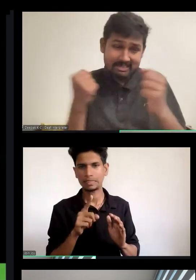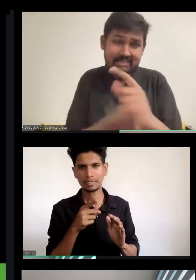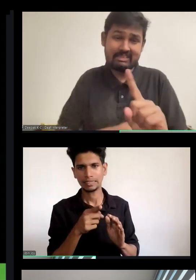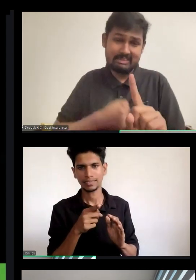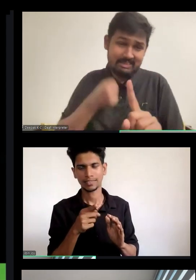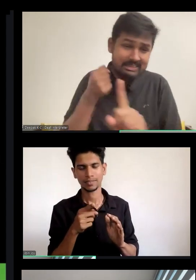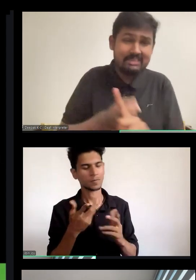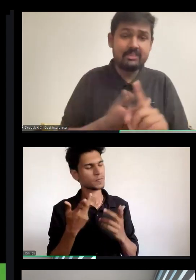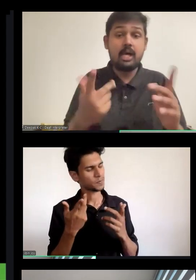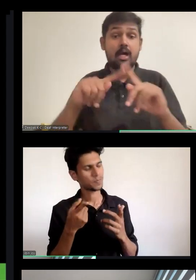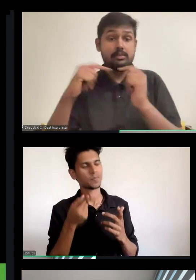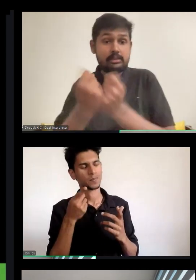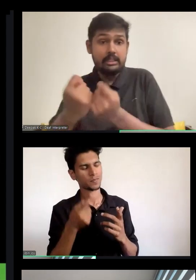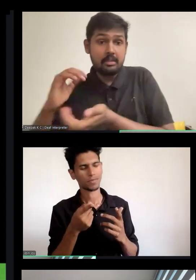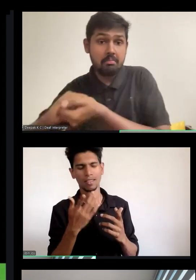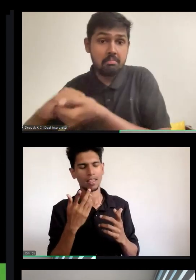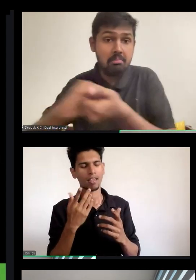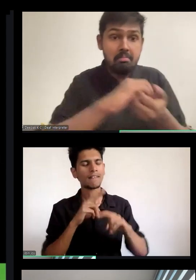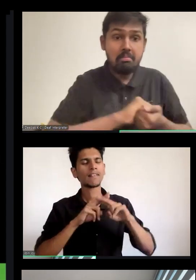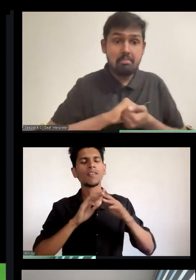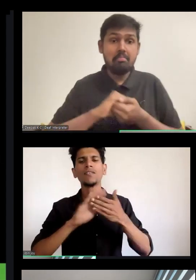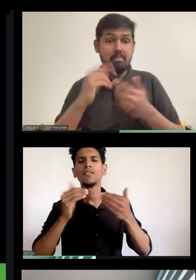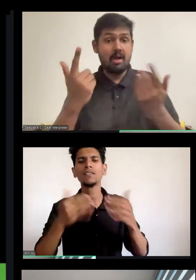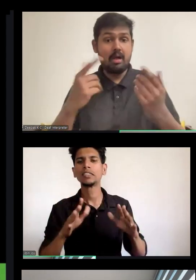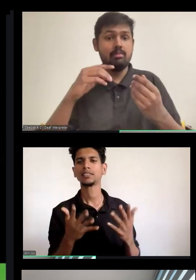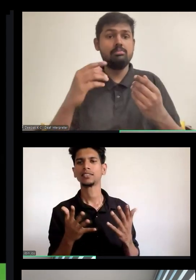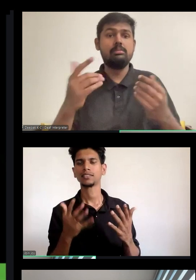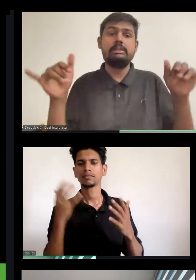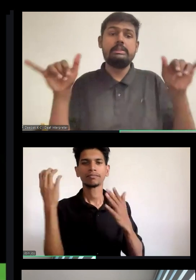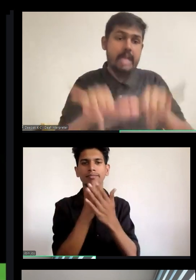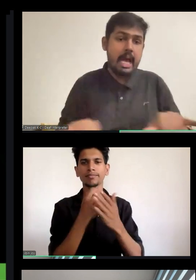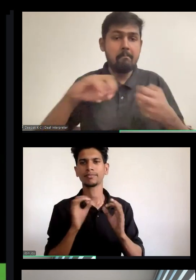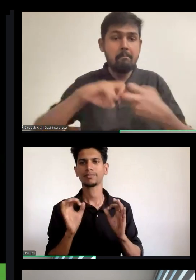But it never gets done. What you deserve is an accessibility flywheel.